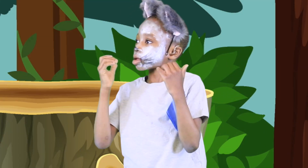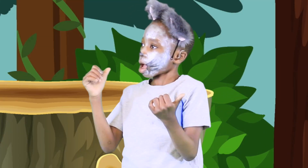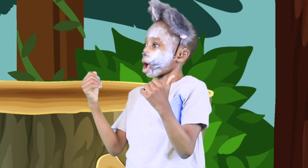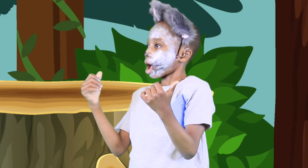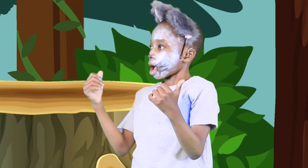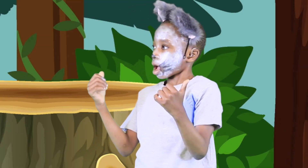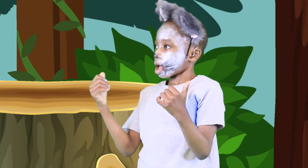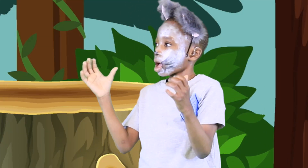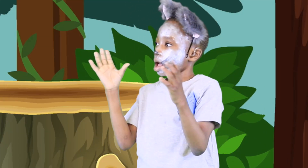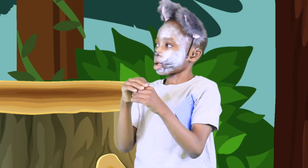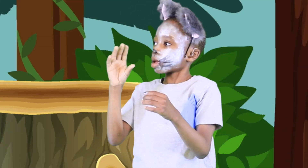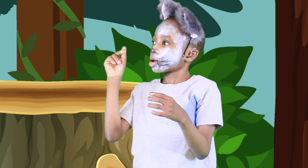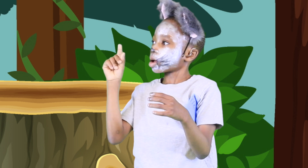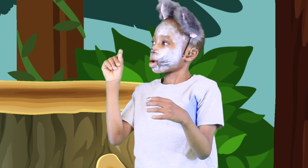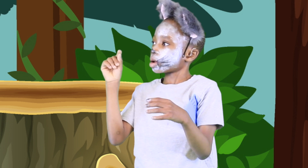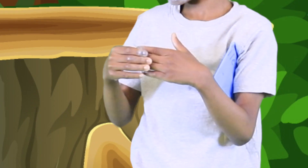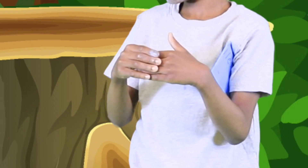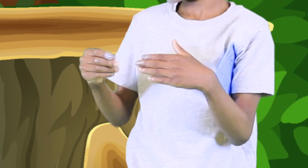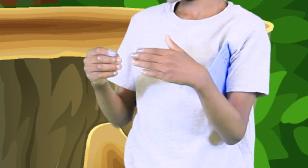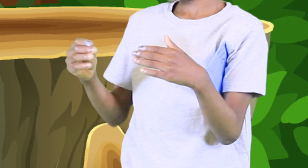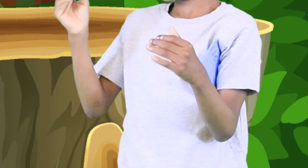Ten dollars plus ten dollars, that makes twenty dollars.